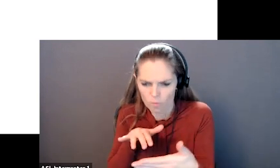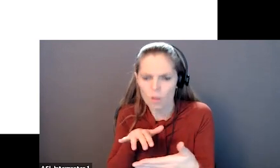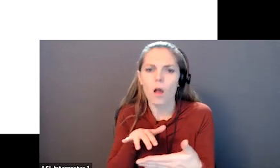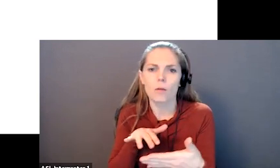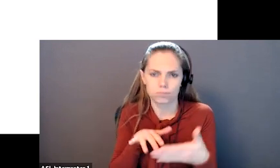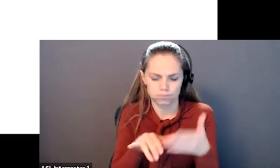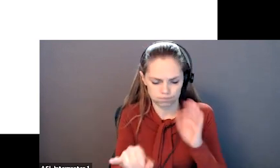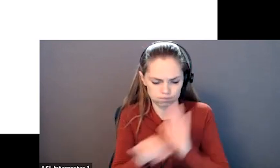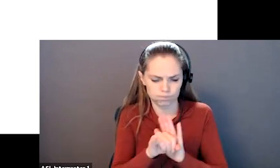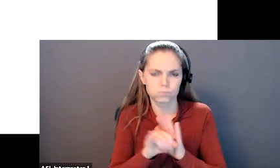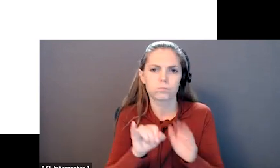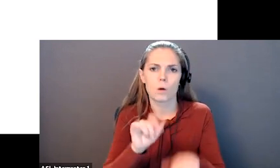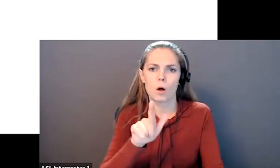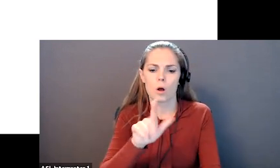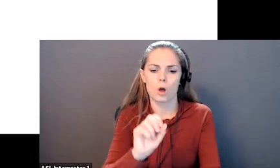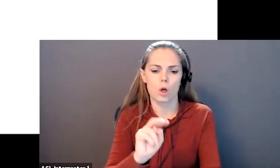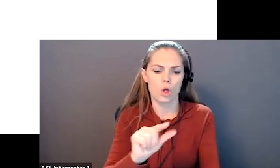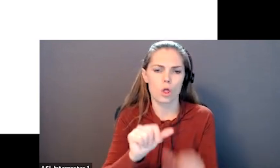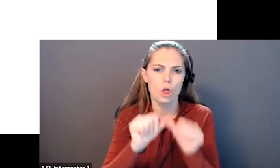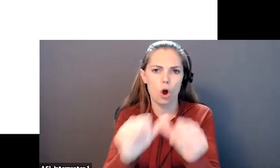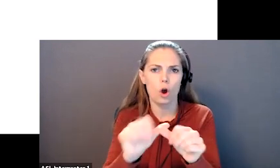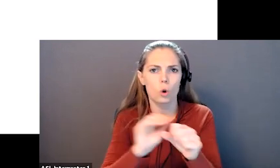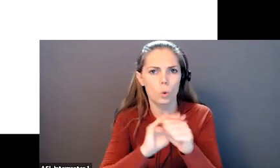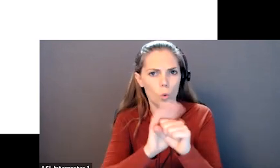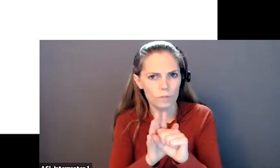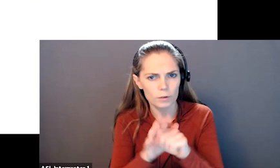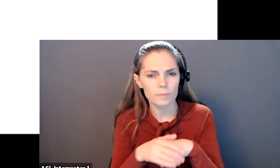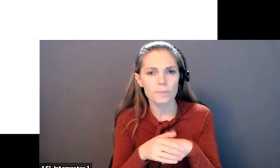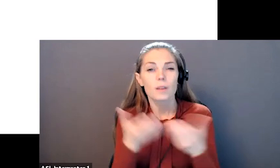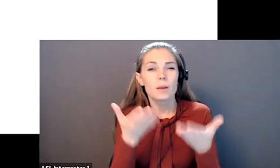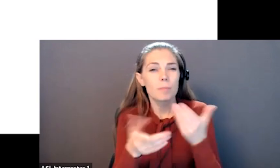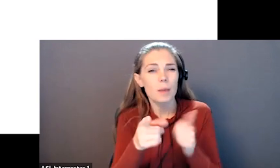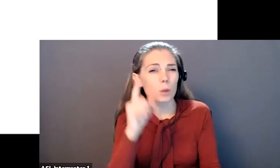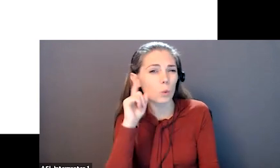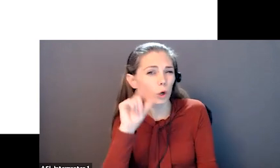So although you might hear other terms suggested such as post-COVID condition I'm going to continue